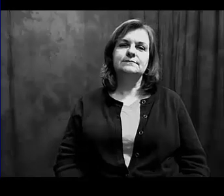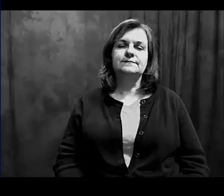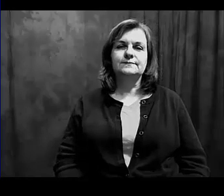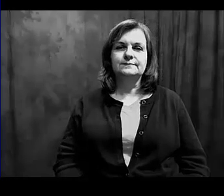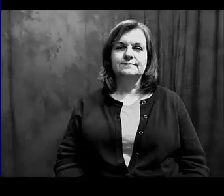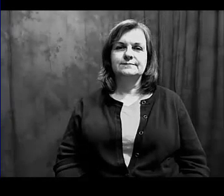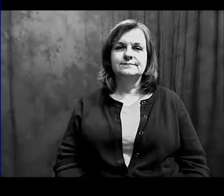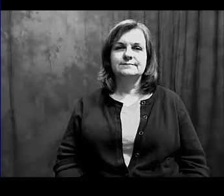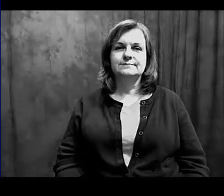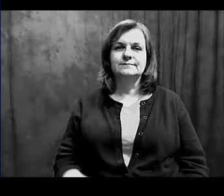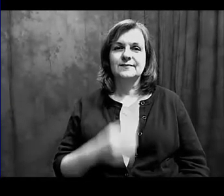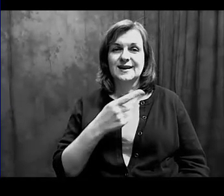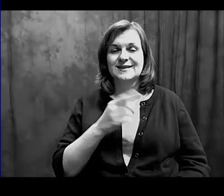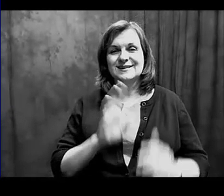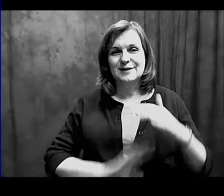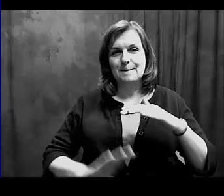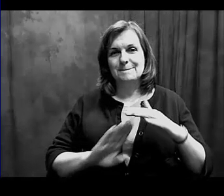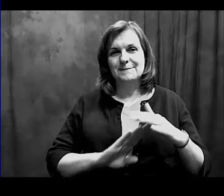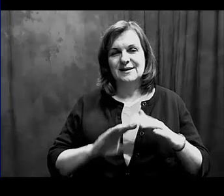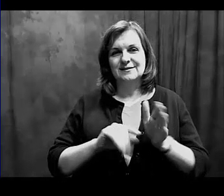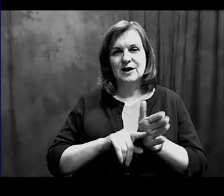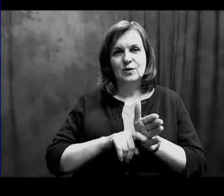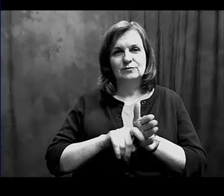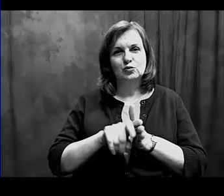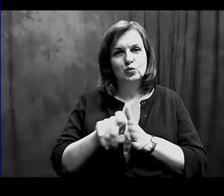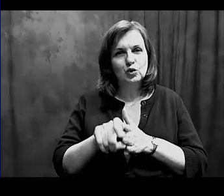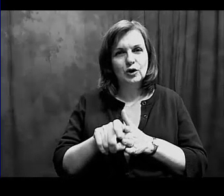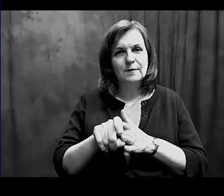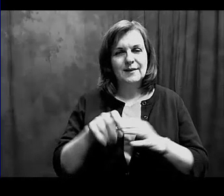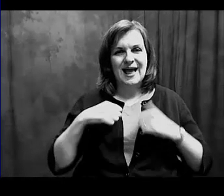so this is basic earthworm anatomy 101